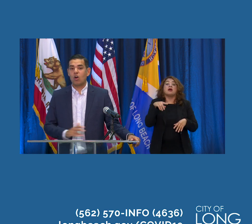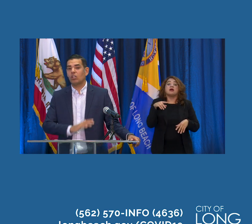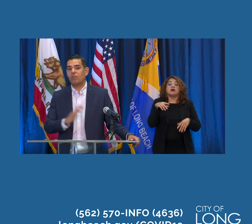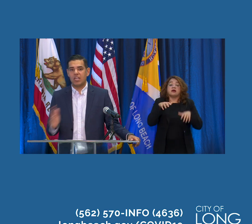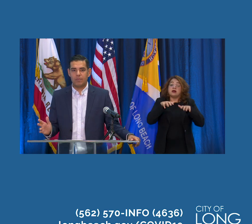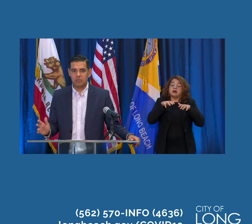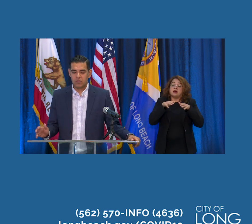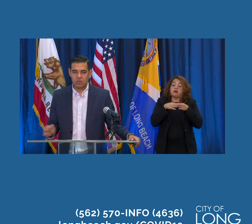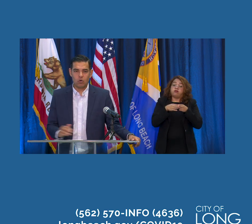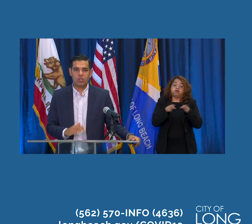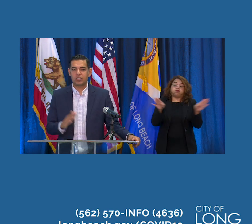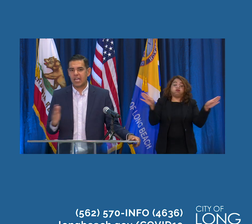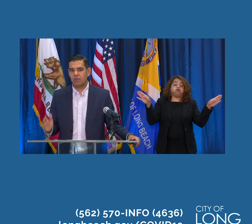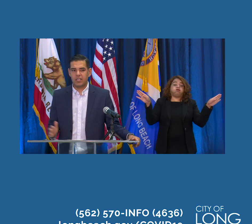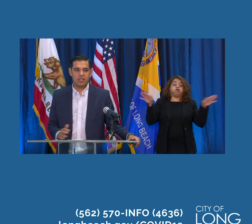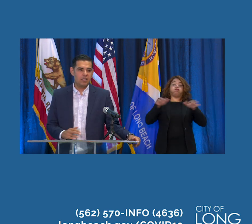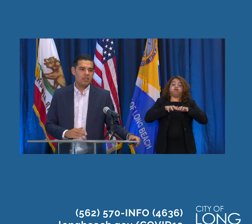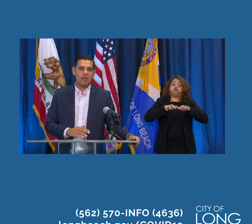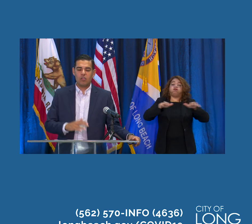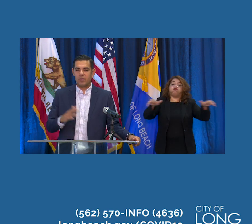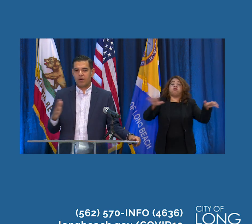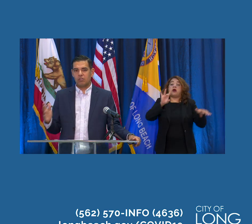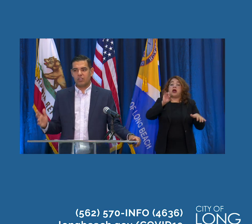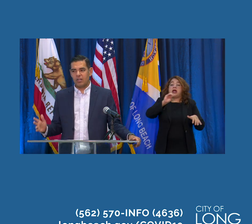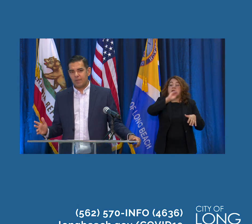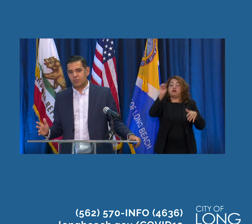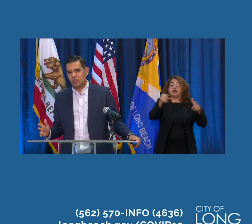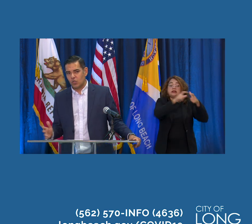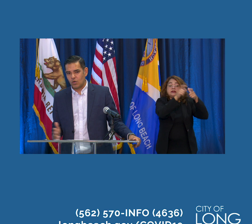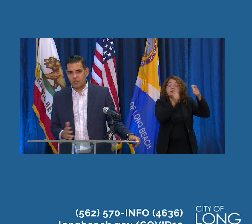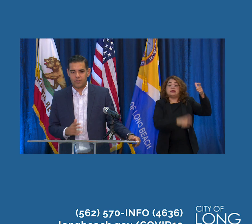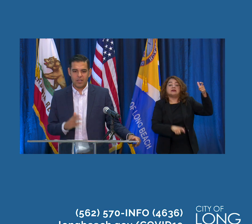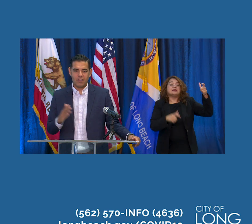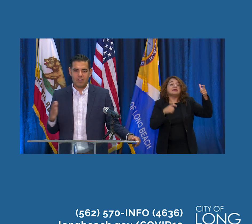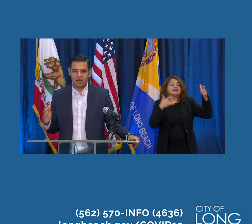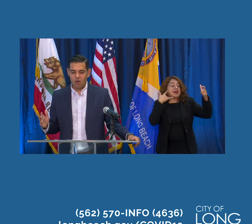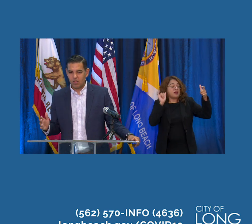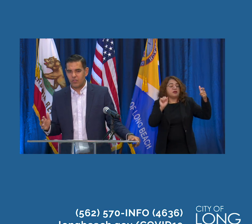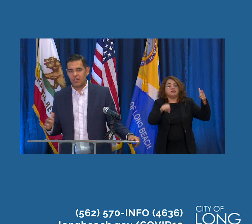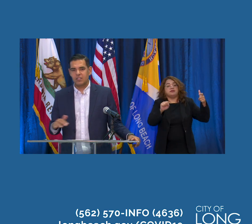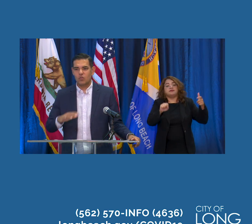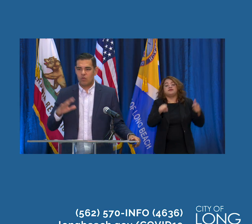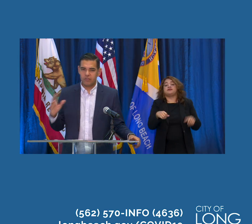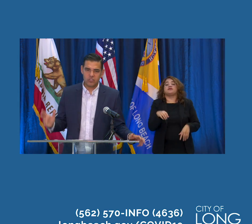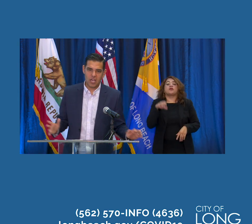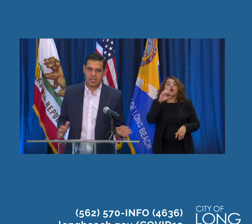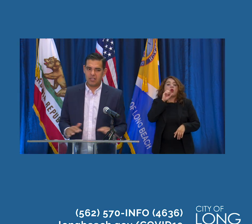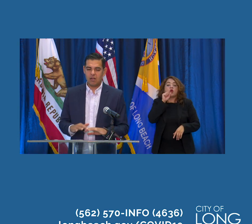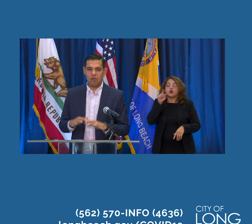And all of our neighbors, so Orange County, all the neighbors to the North, all the, Riverside,